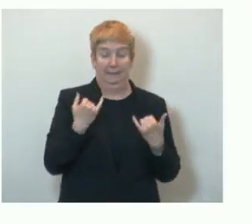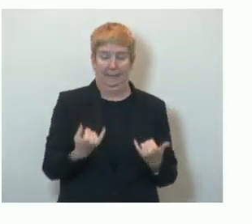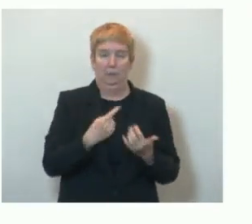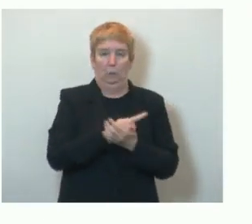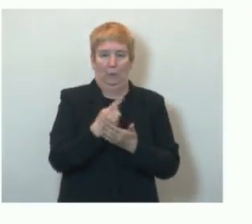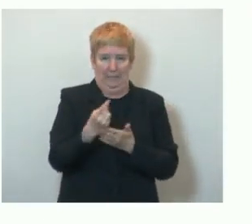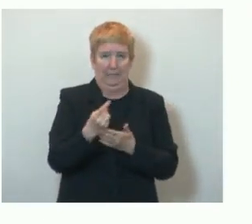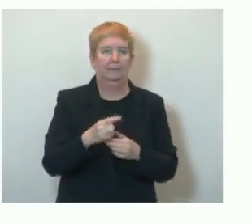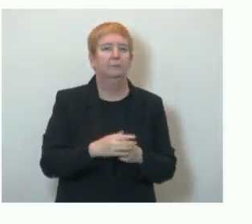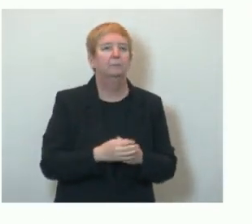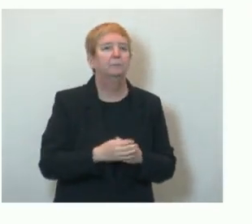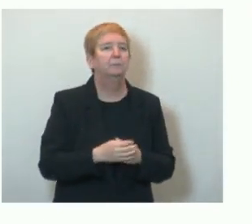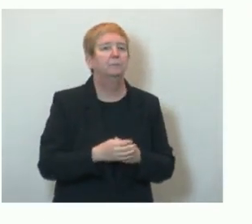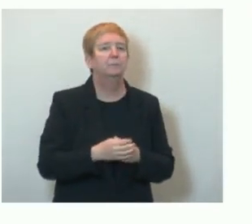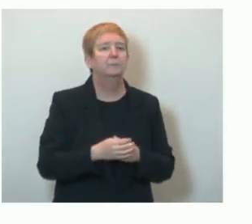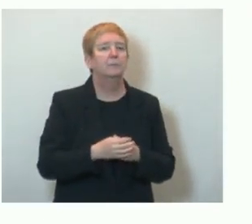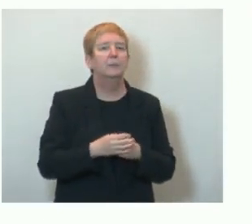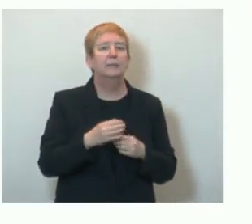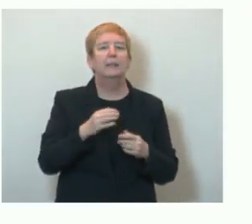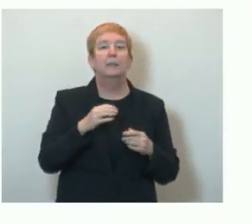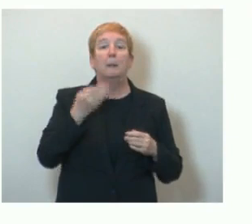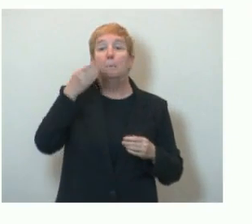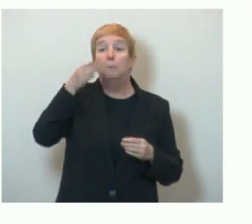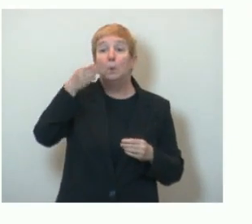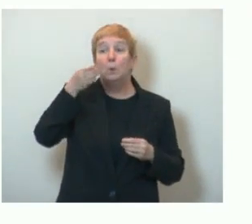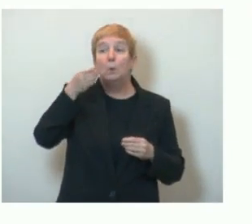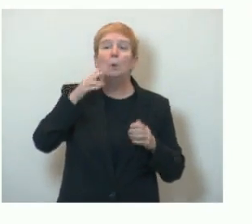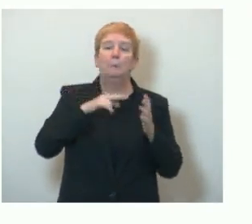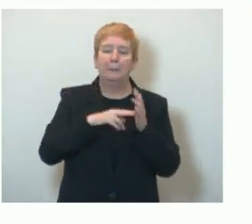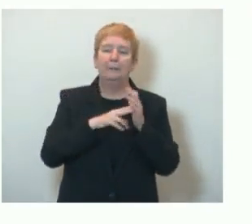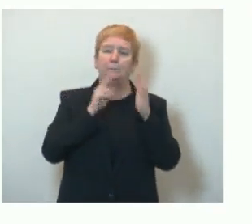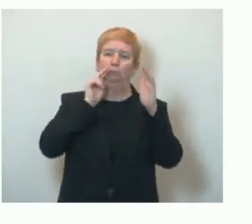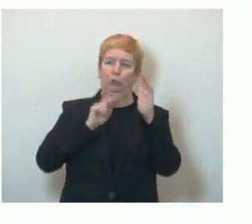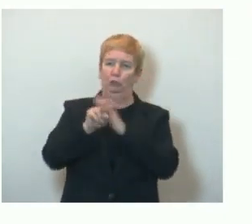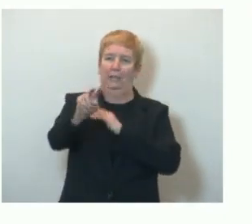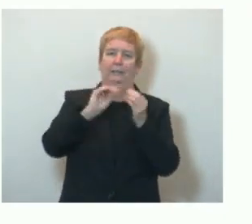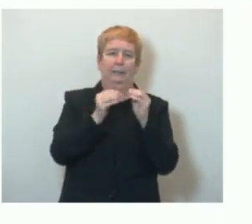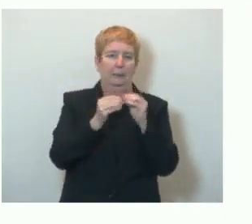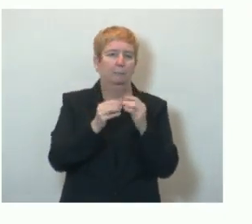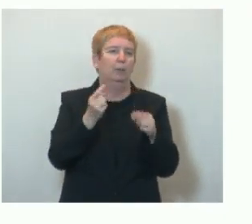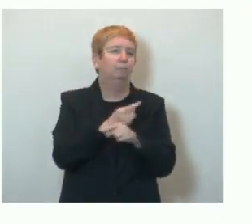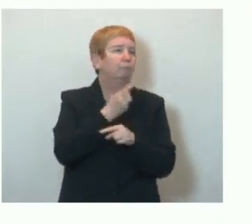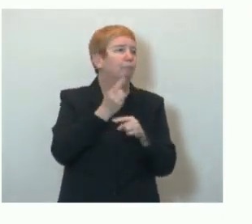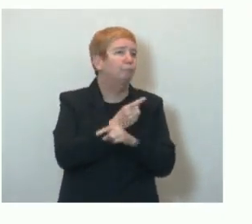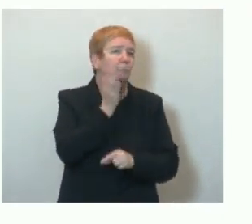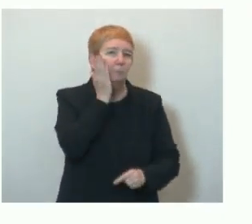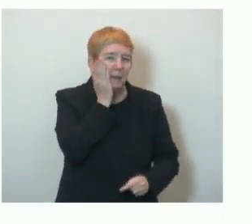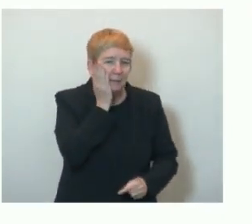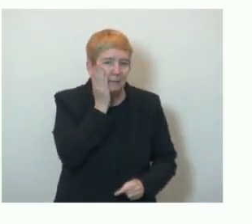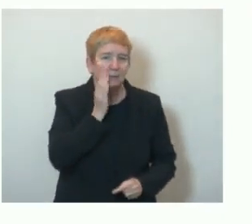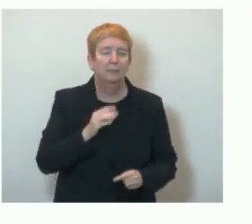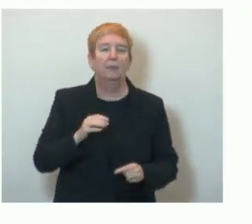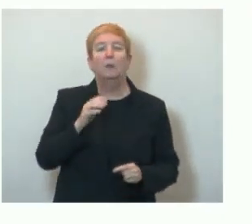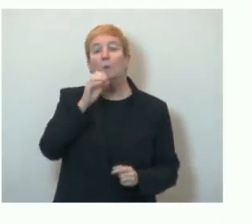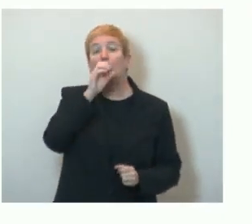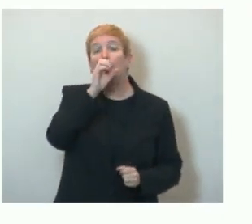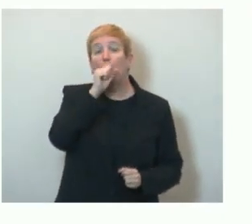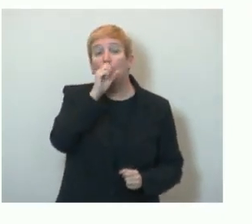THIS IS MCKINLEY COUNTY AND AS OF THIS WEEK THAT SO LET ME JUST ORIENT YOU TO THE GRAPH.